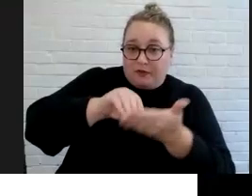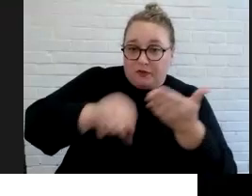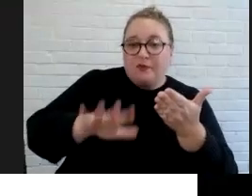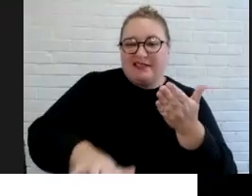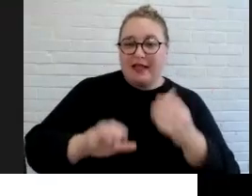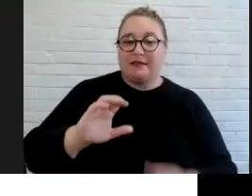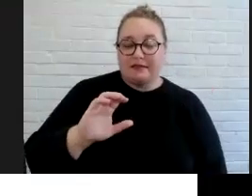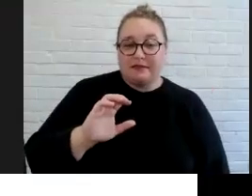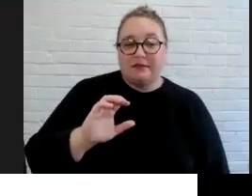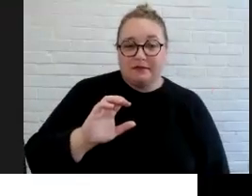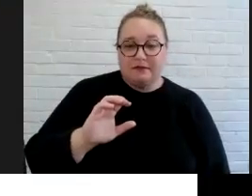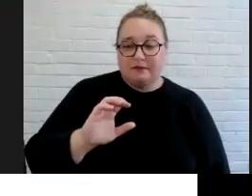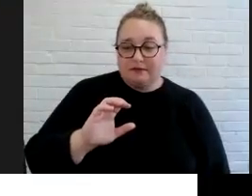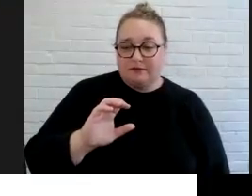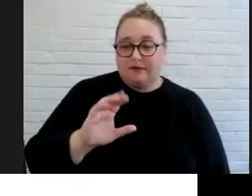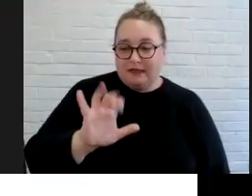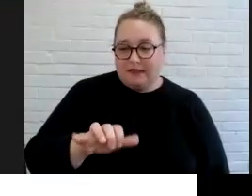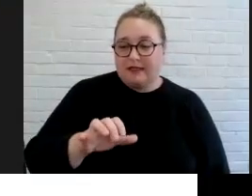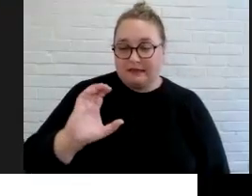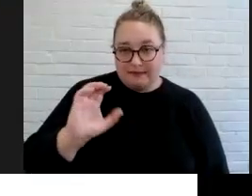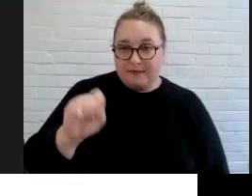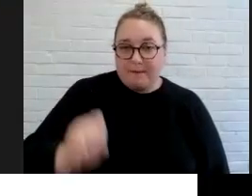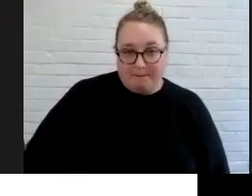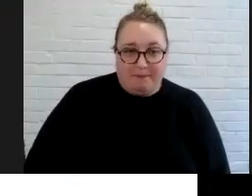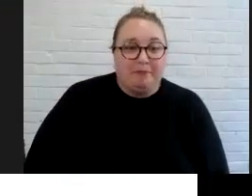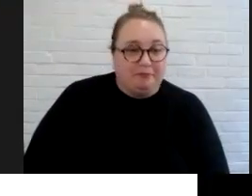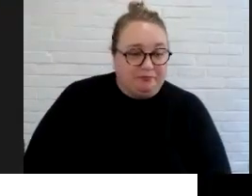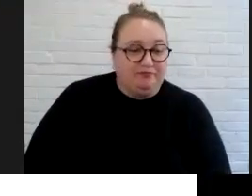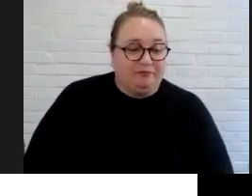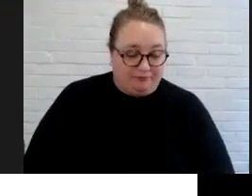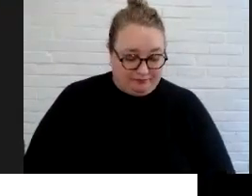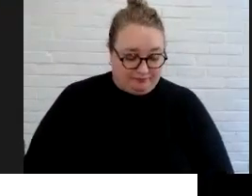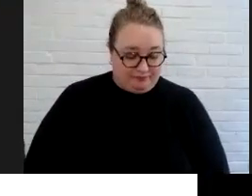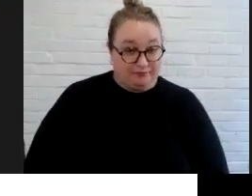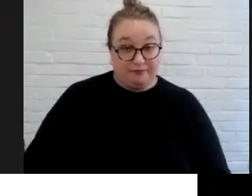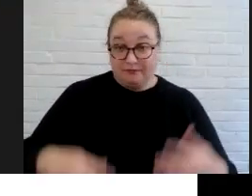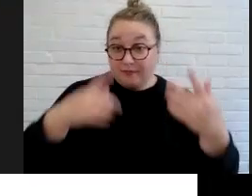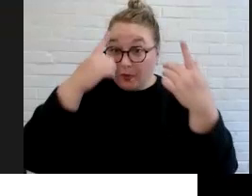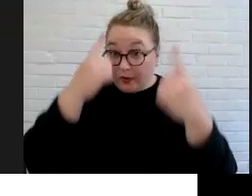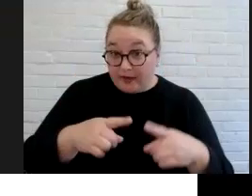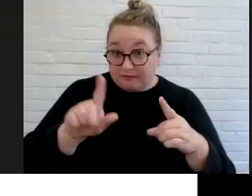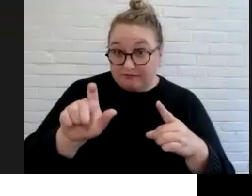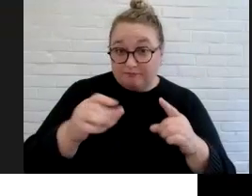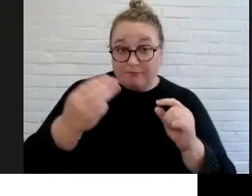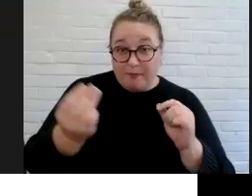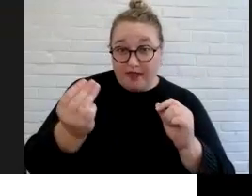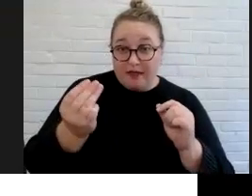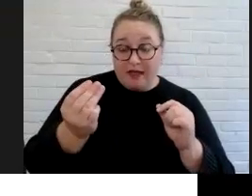That would be one. Yeah. Yeah. Okay. So everybody agree with Monday is B.